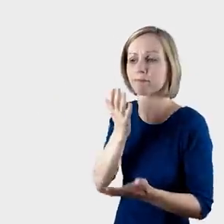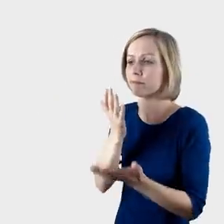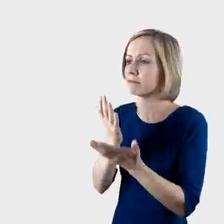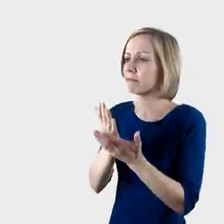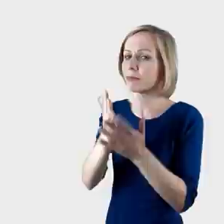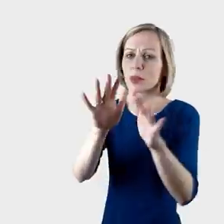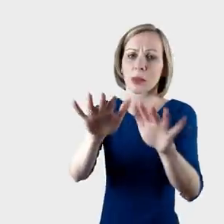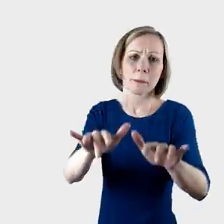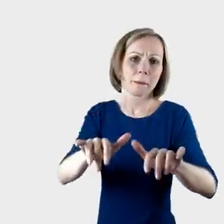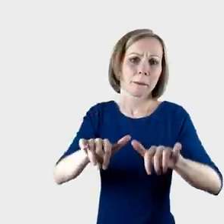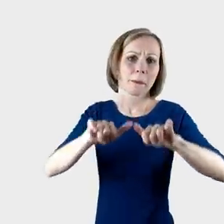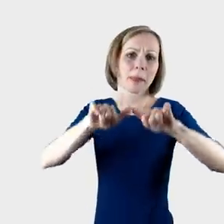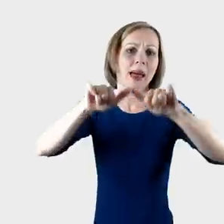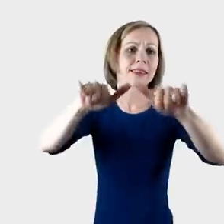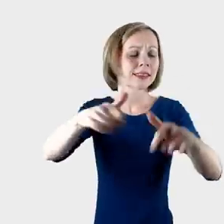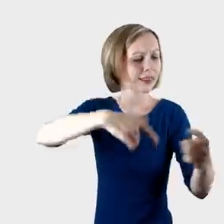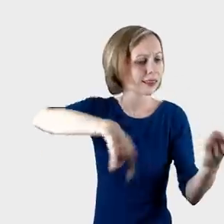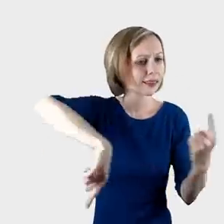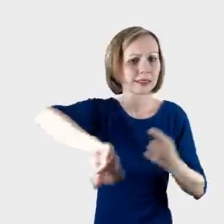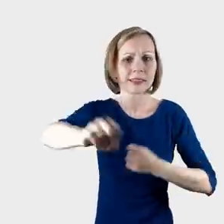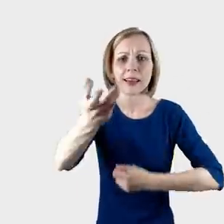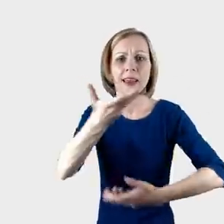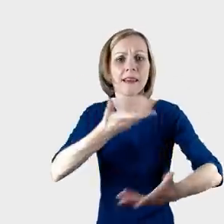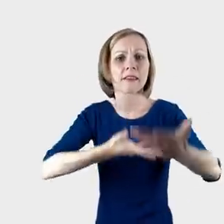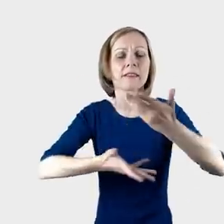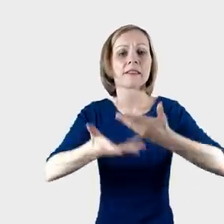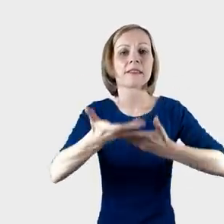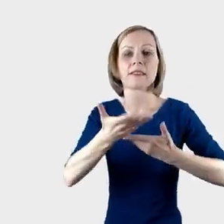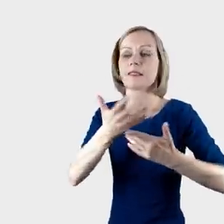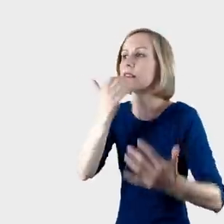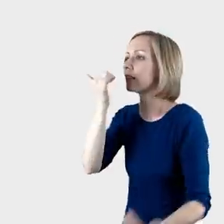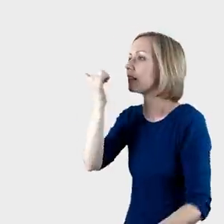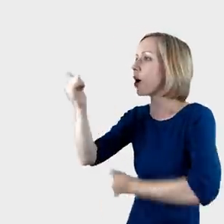Unfoldest blessings on our way